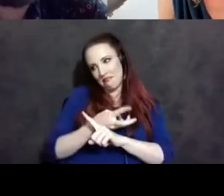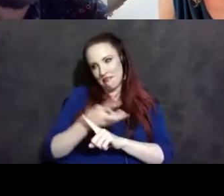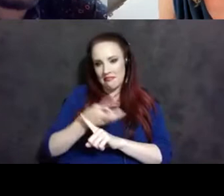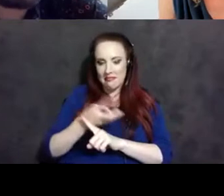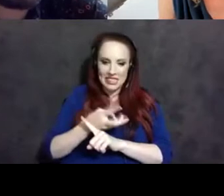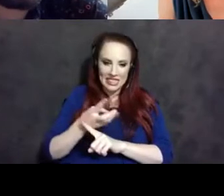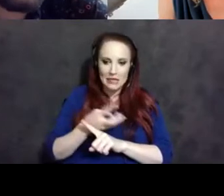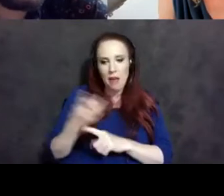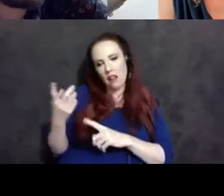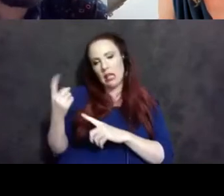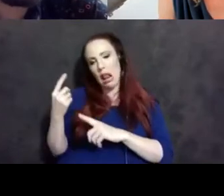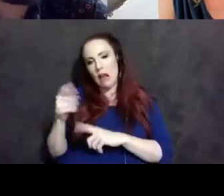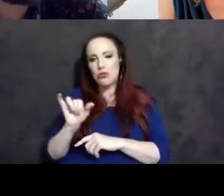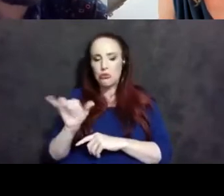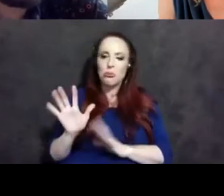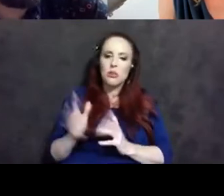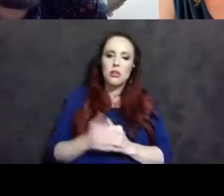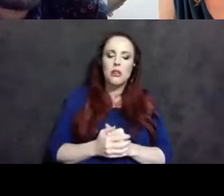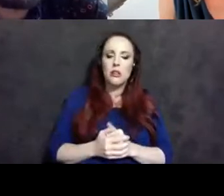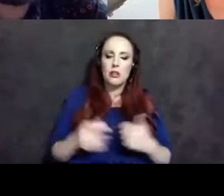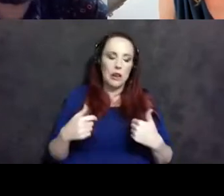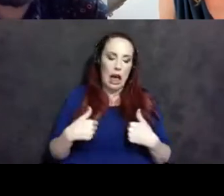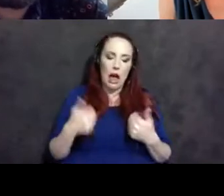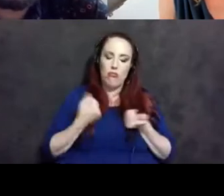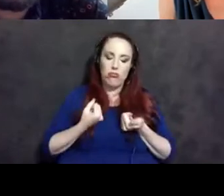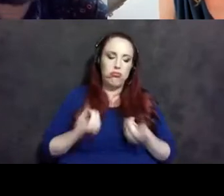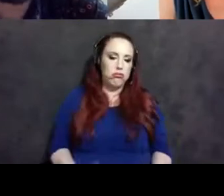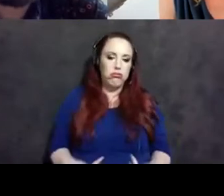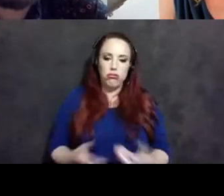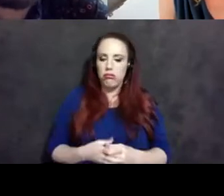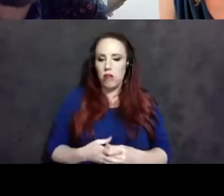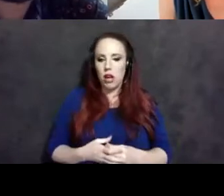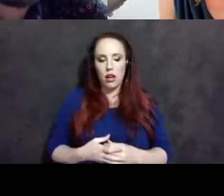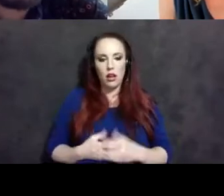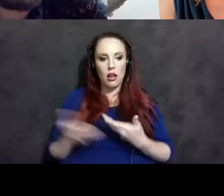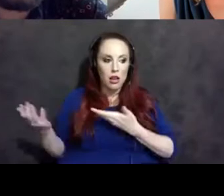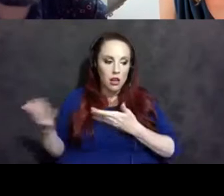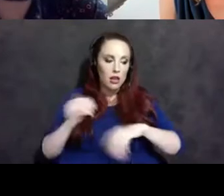last year, I, myself, got burned out on, like, burning those workshops and trainings into